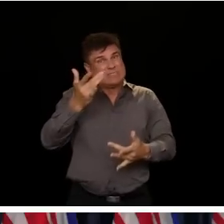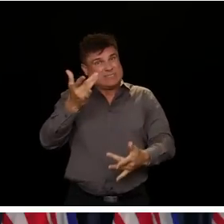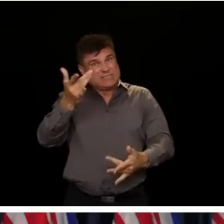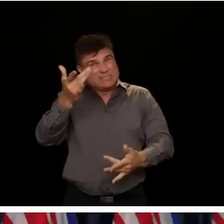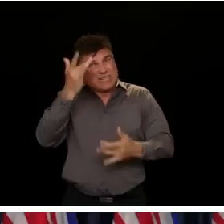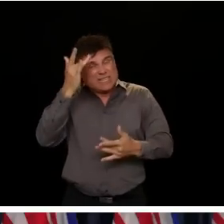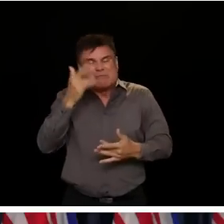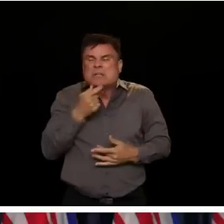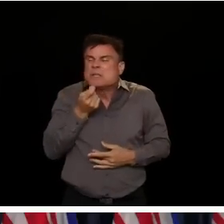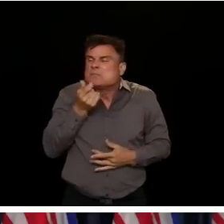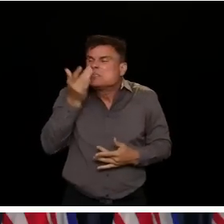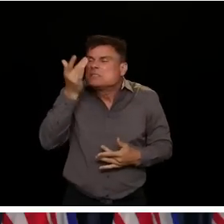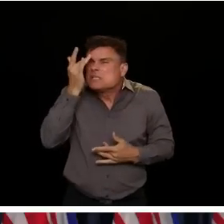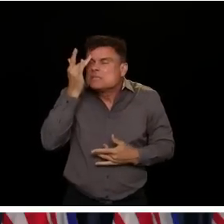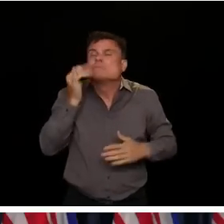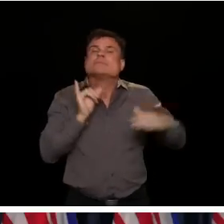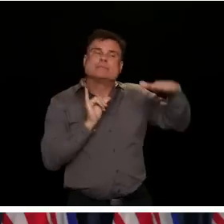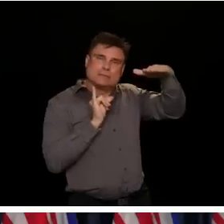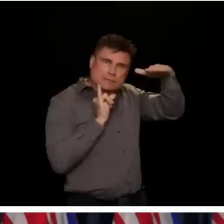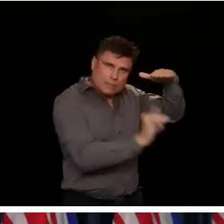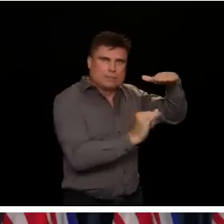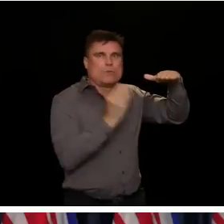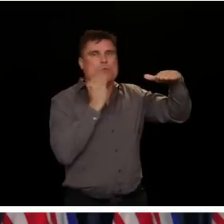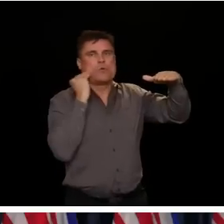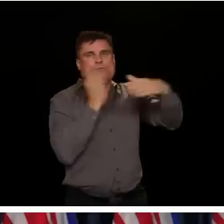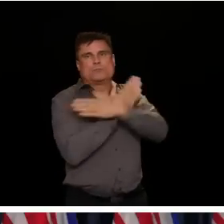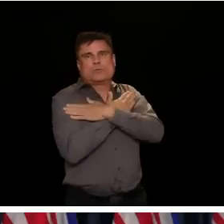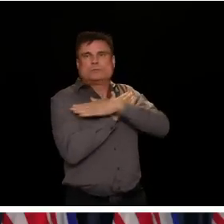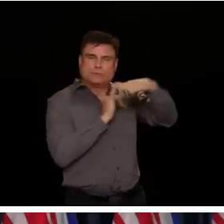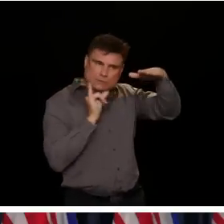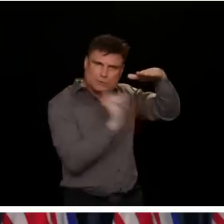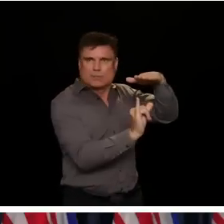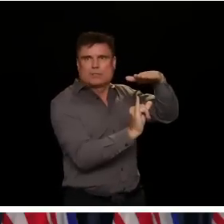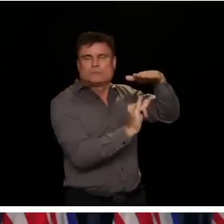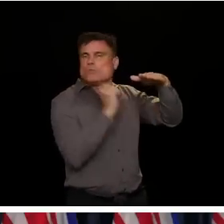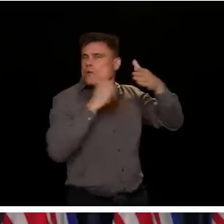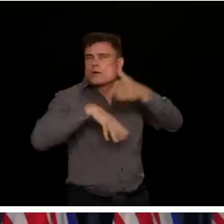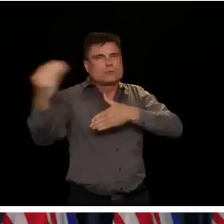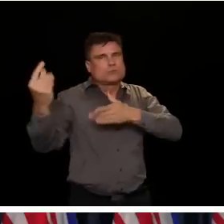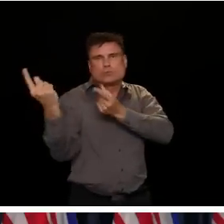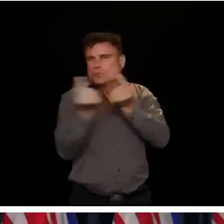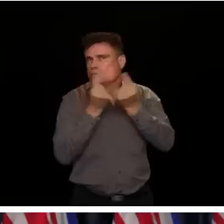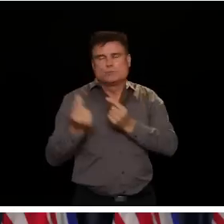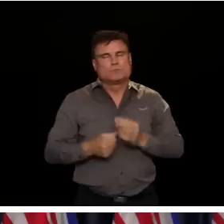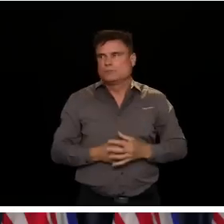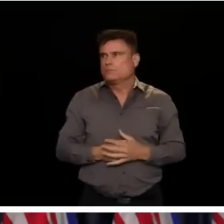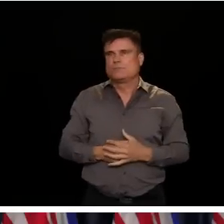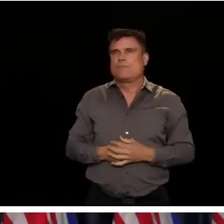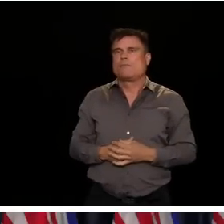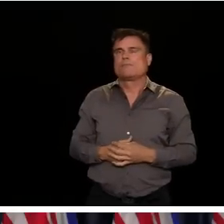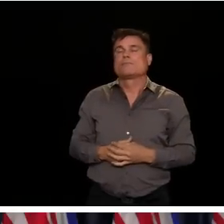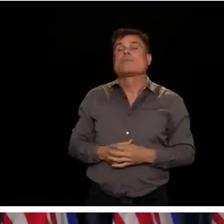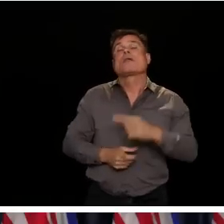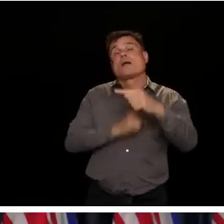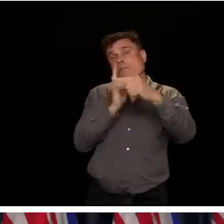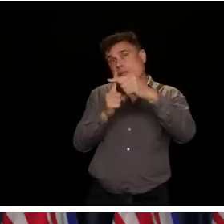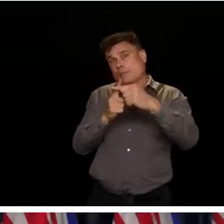The other piece that helps us in all of this is the contact tracing we do in public health to make sure